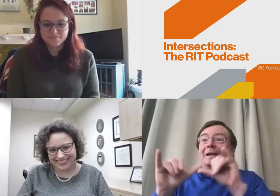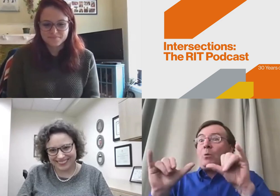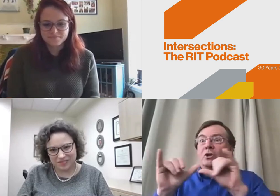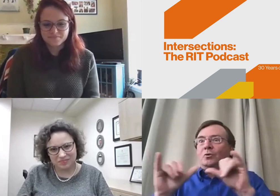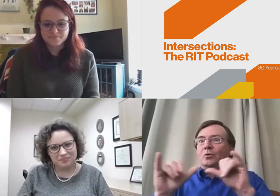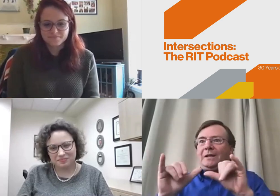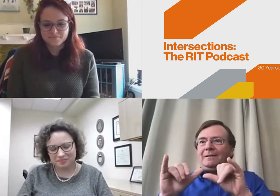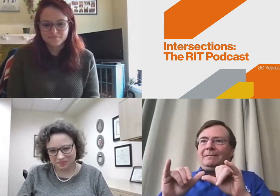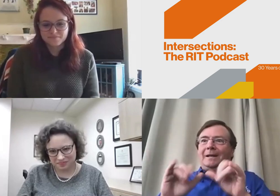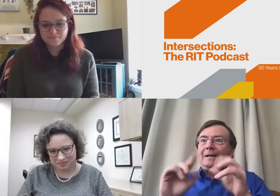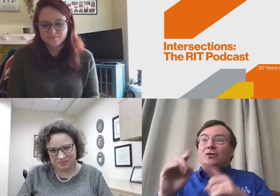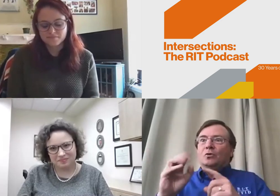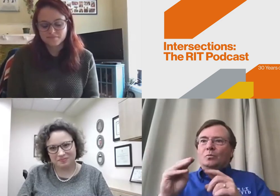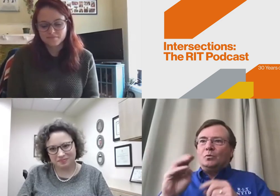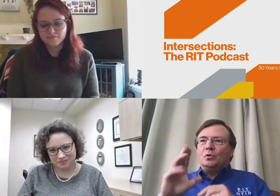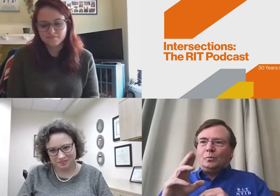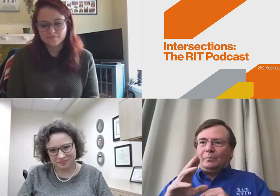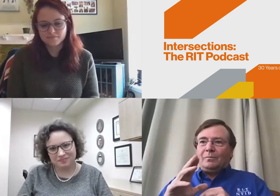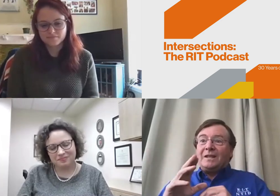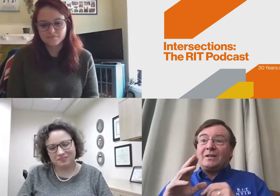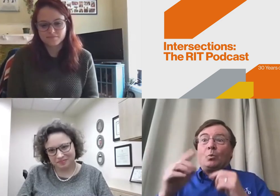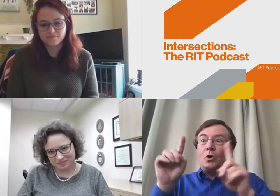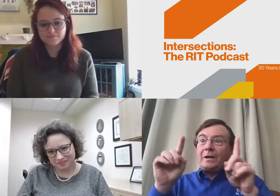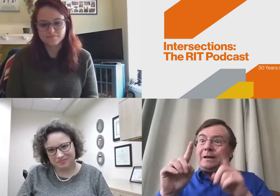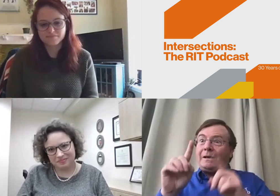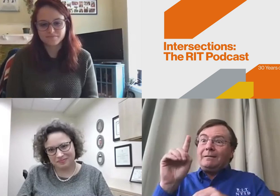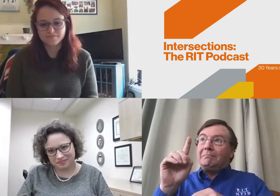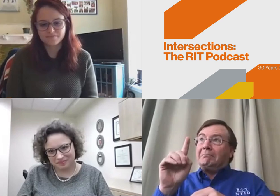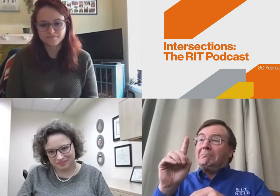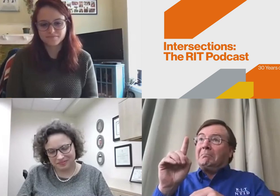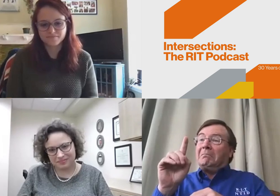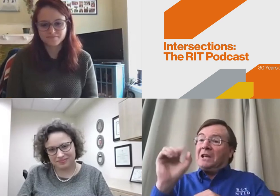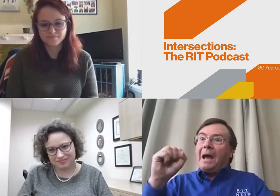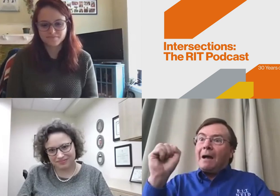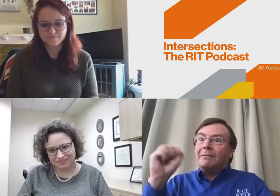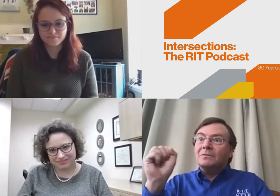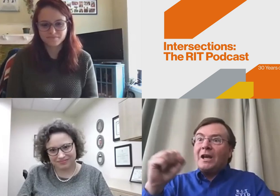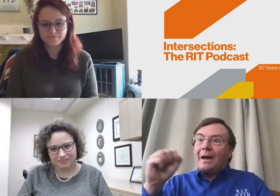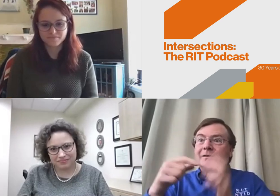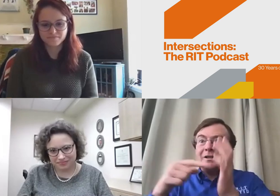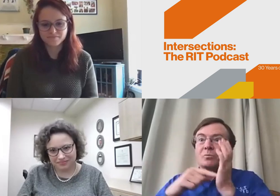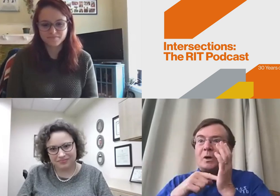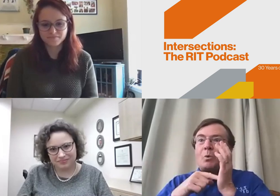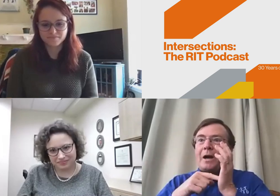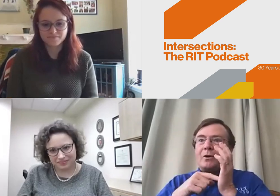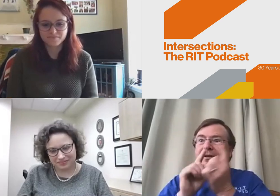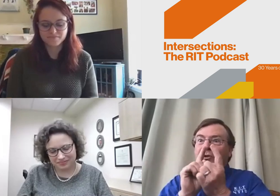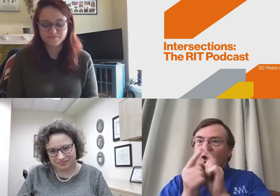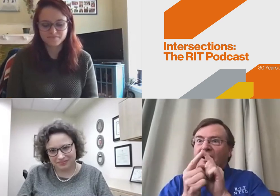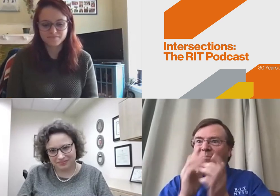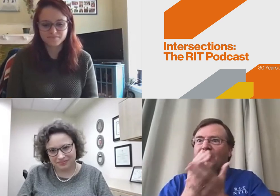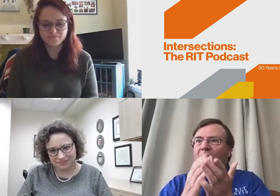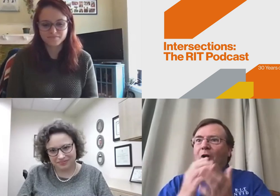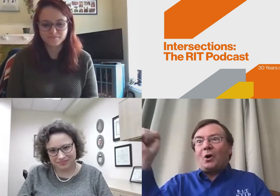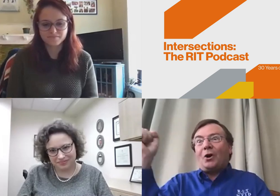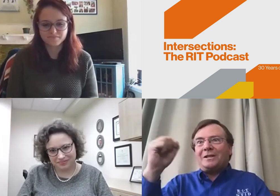Now we're doing it in a Zoom room. Is it working? Yeah. Does it require some adjustment on our part?